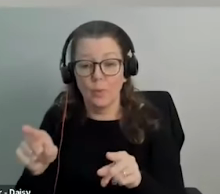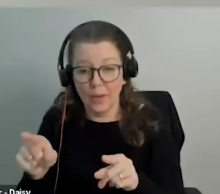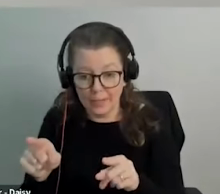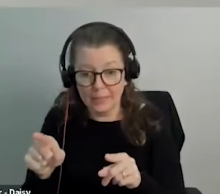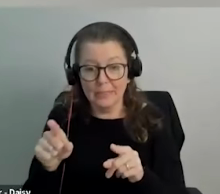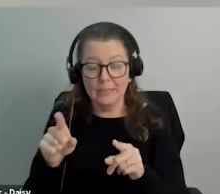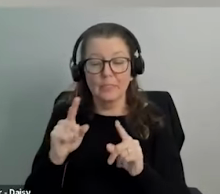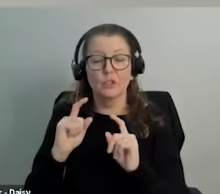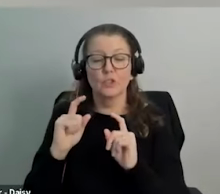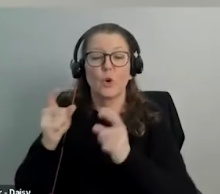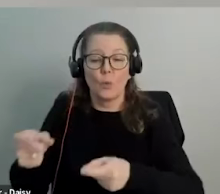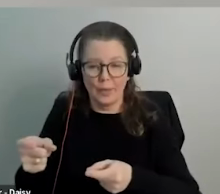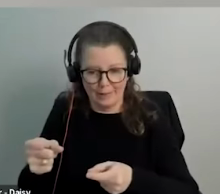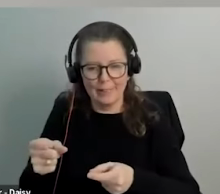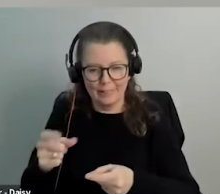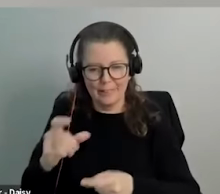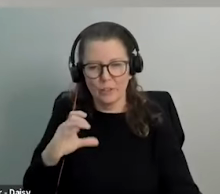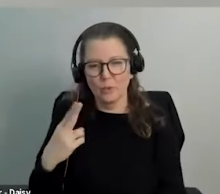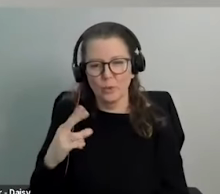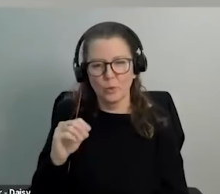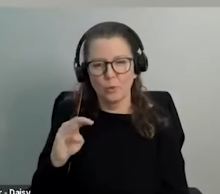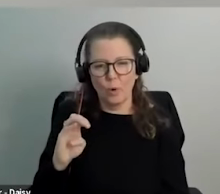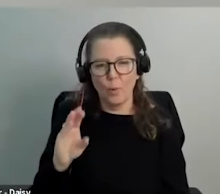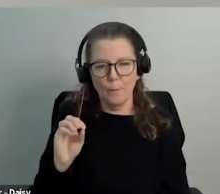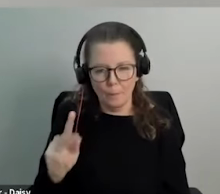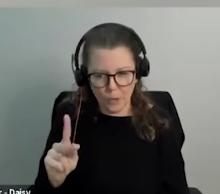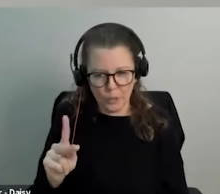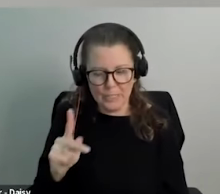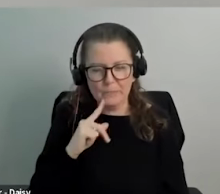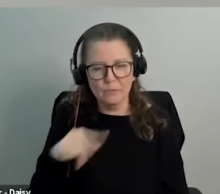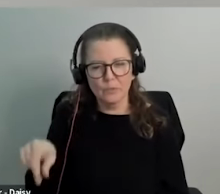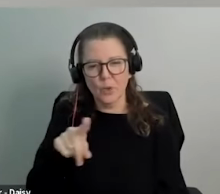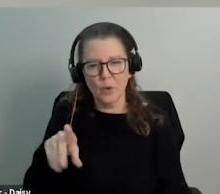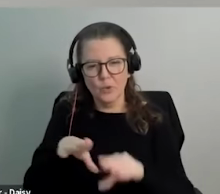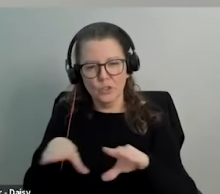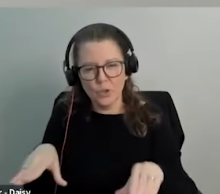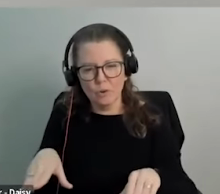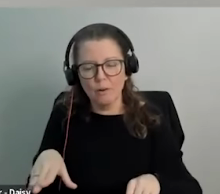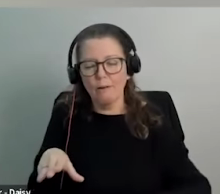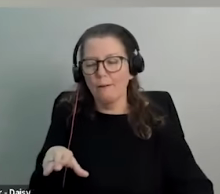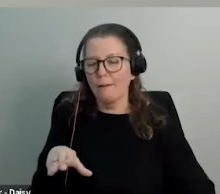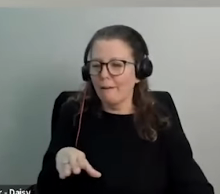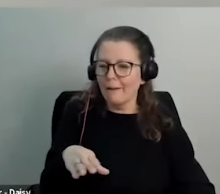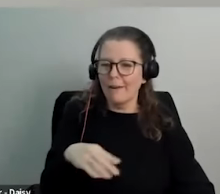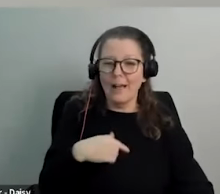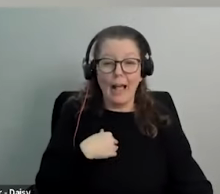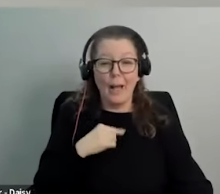to a few different schools for blind and low-vision children. And I got to go and lead an all-day workshop